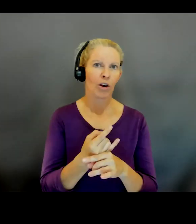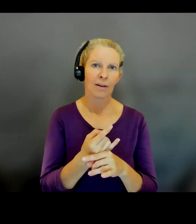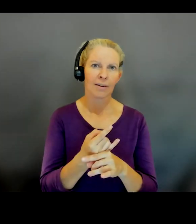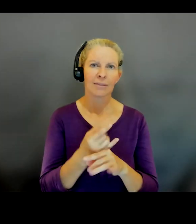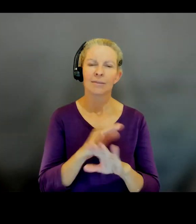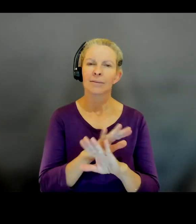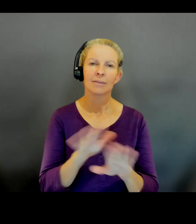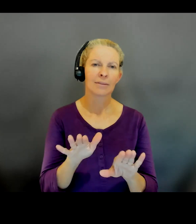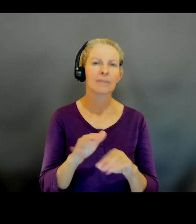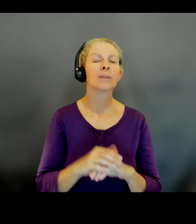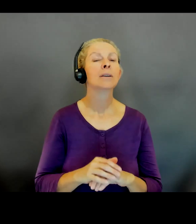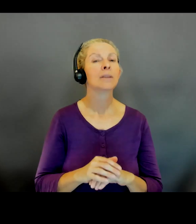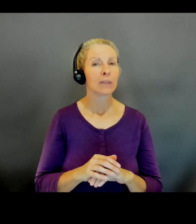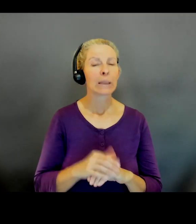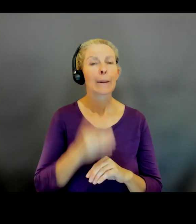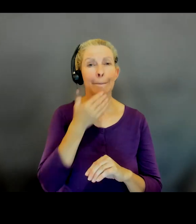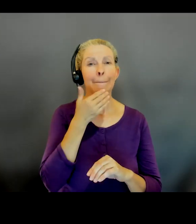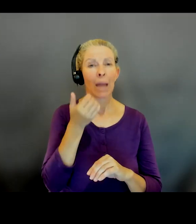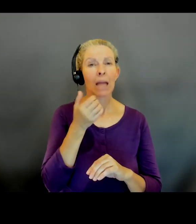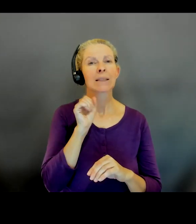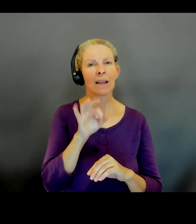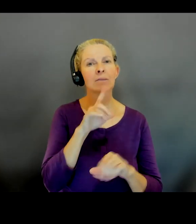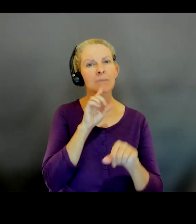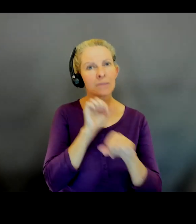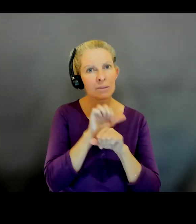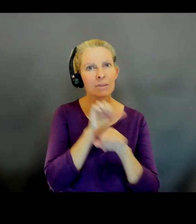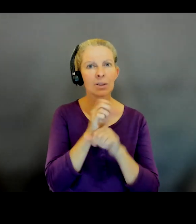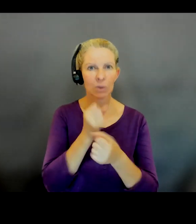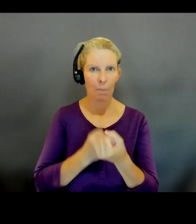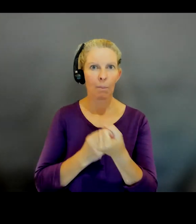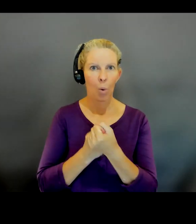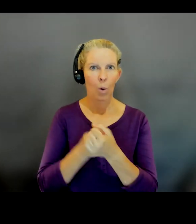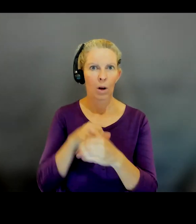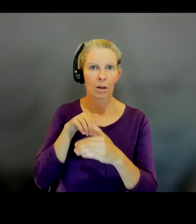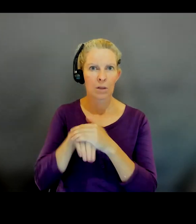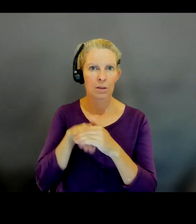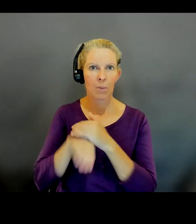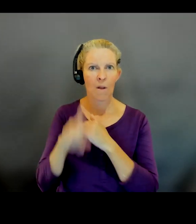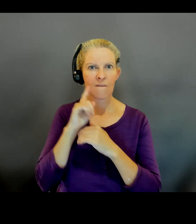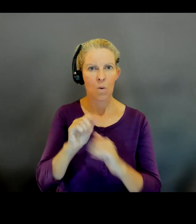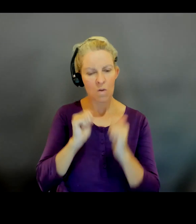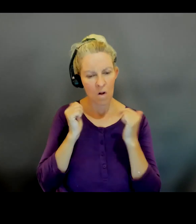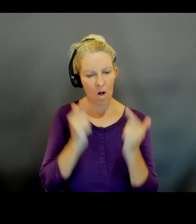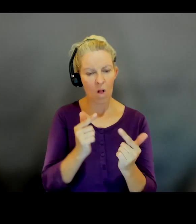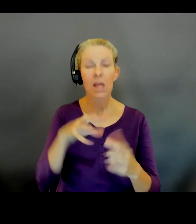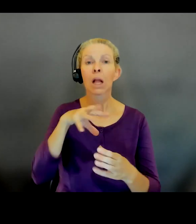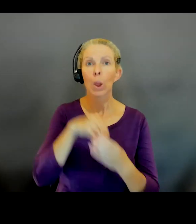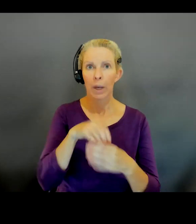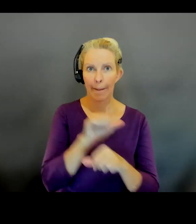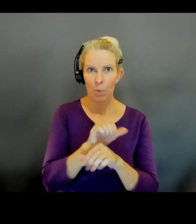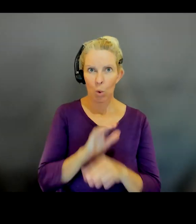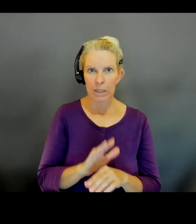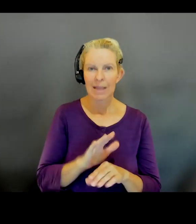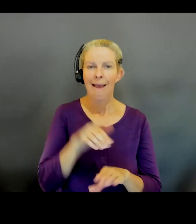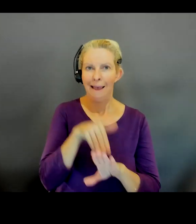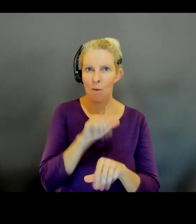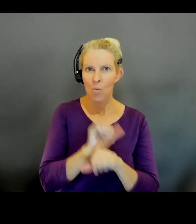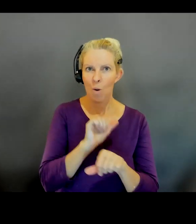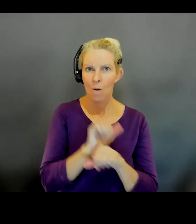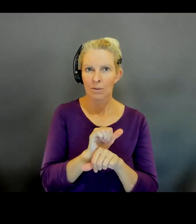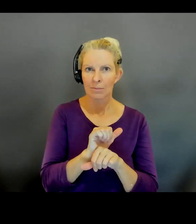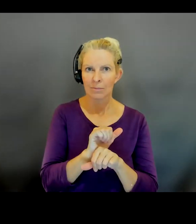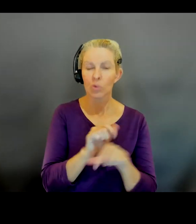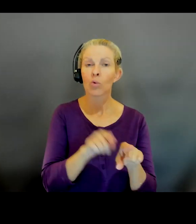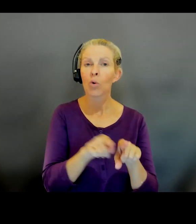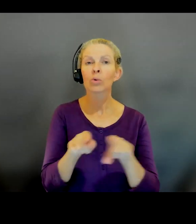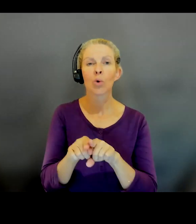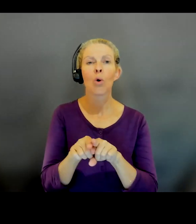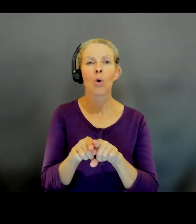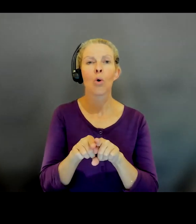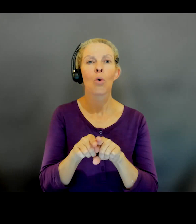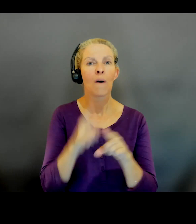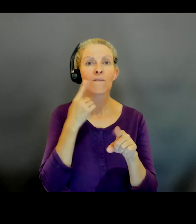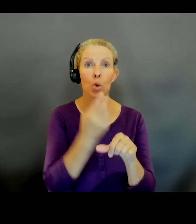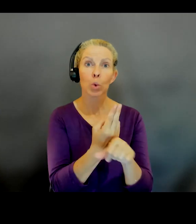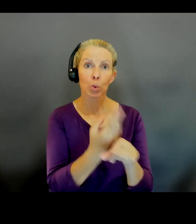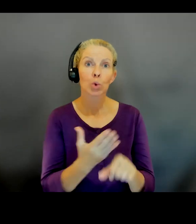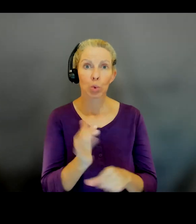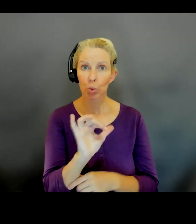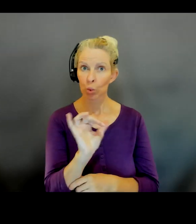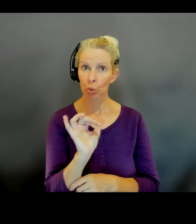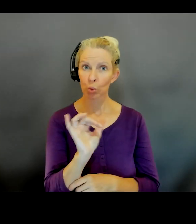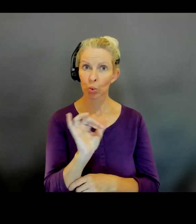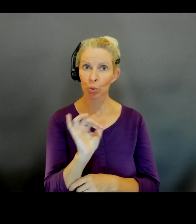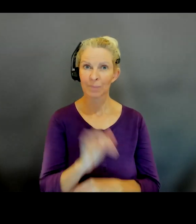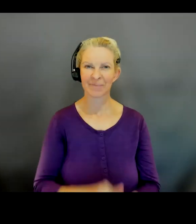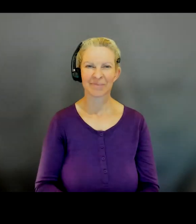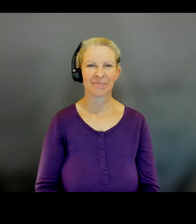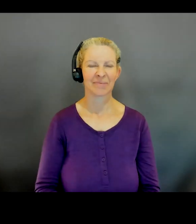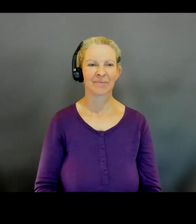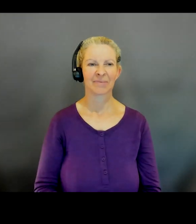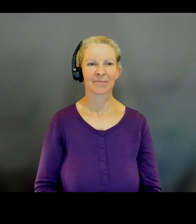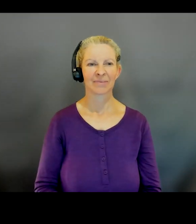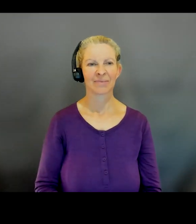for your employees and make sure they are able to work with you accessibly, that they are able to